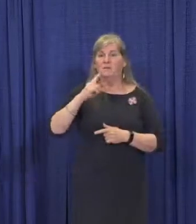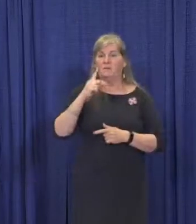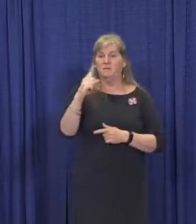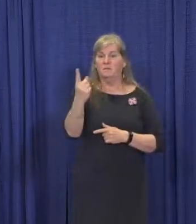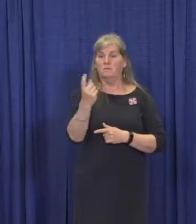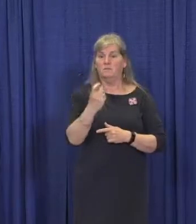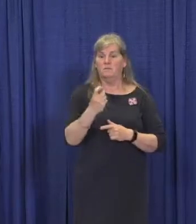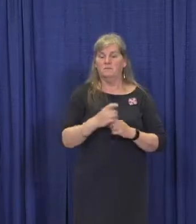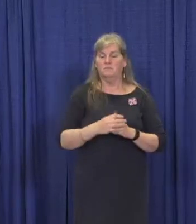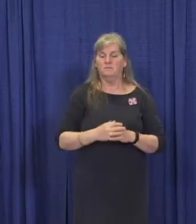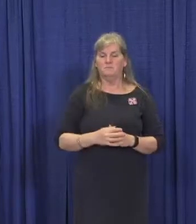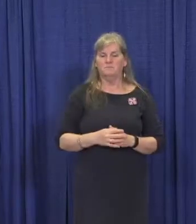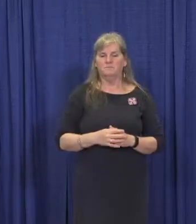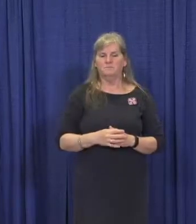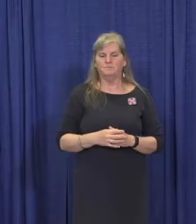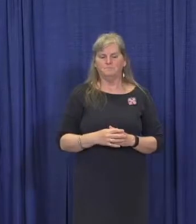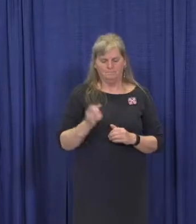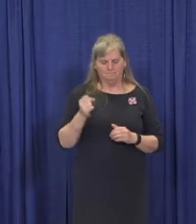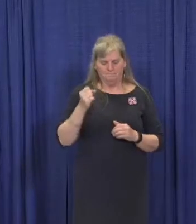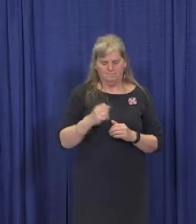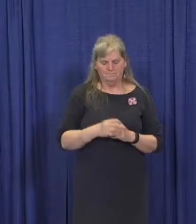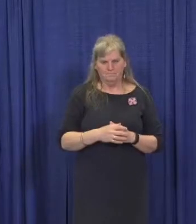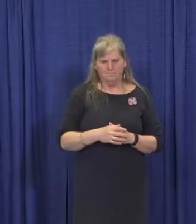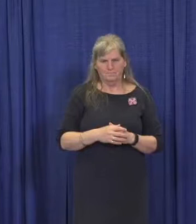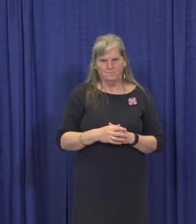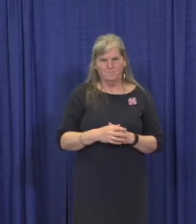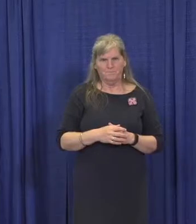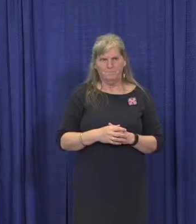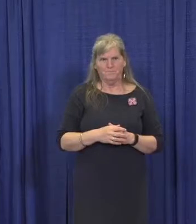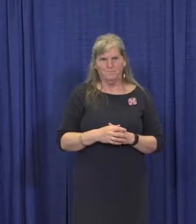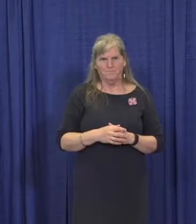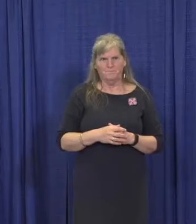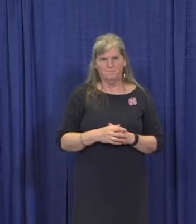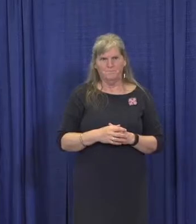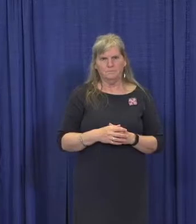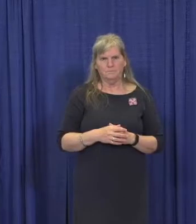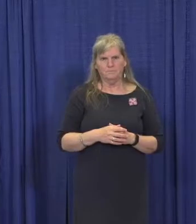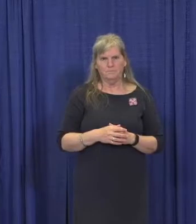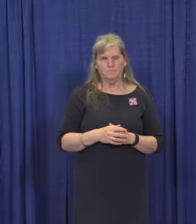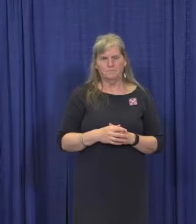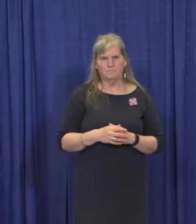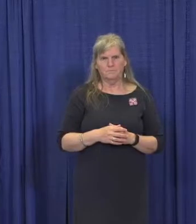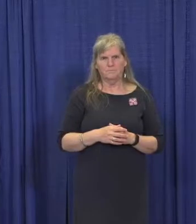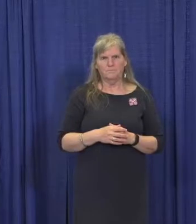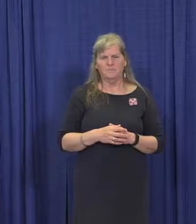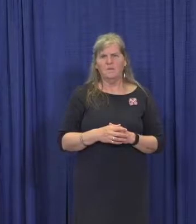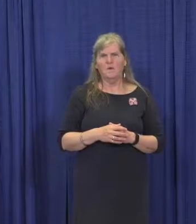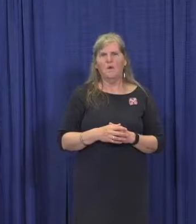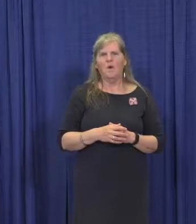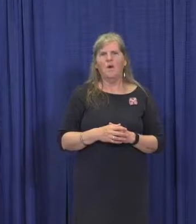question Tim? Reporter: Could I get a comment on the decision by the